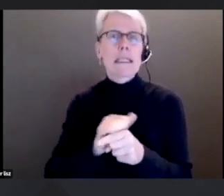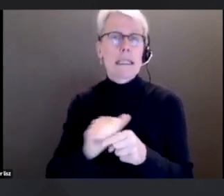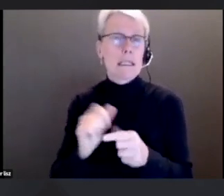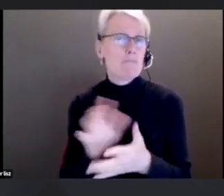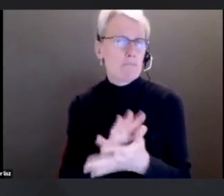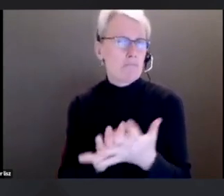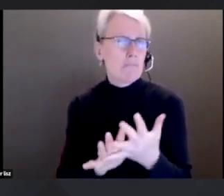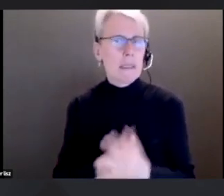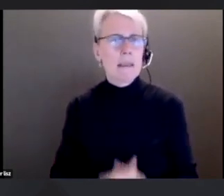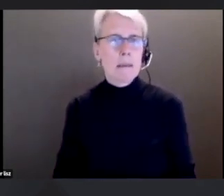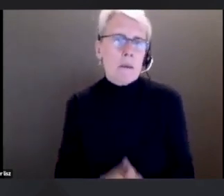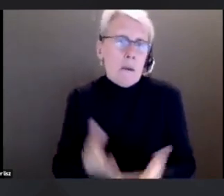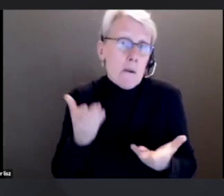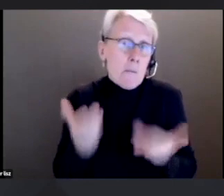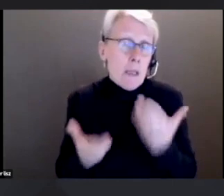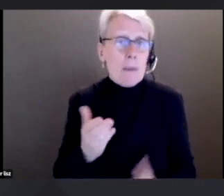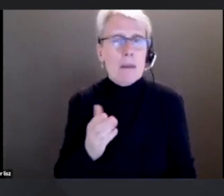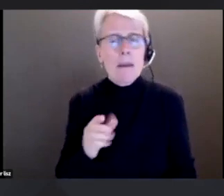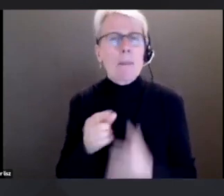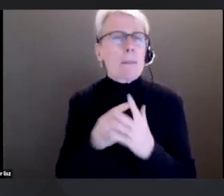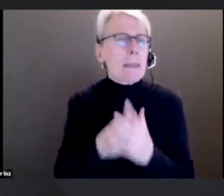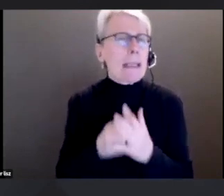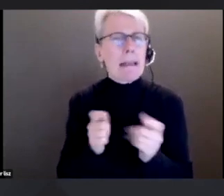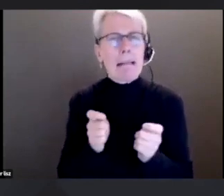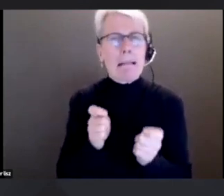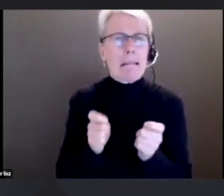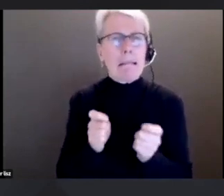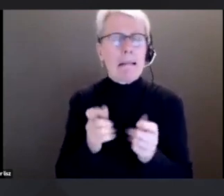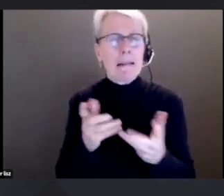and they're willing to work with the client as well.